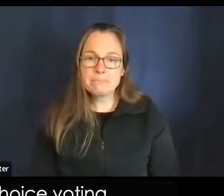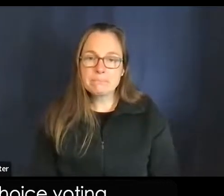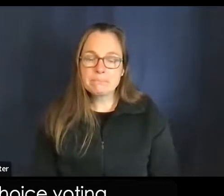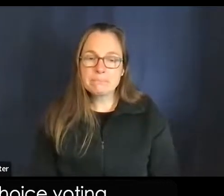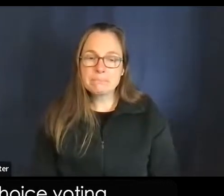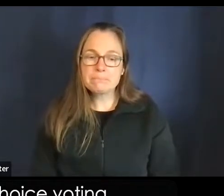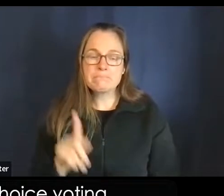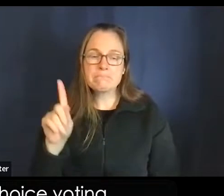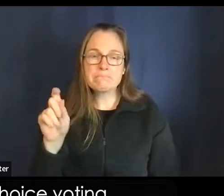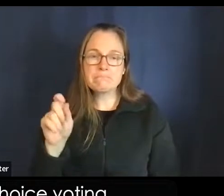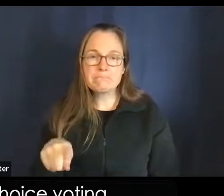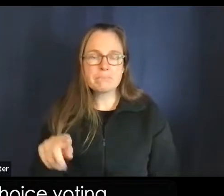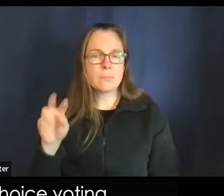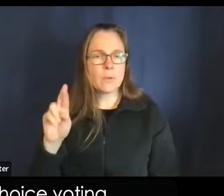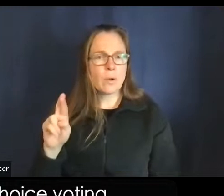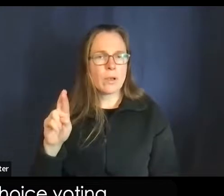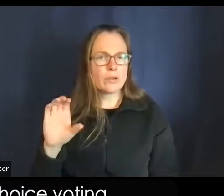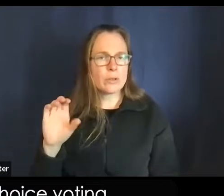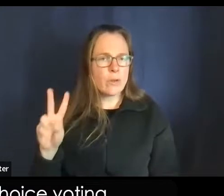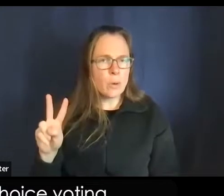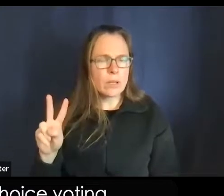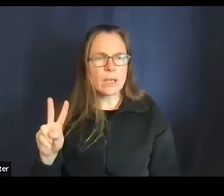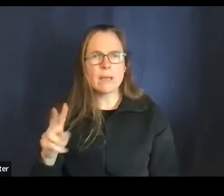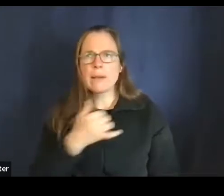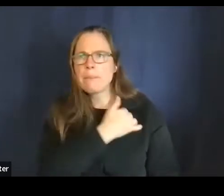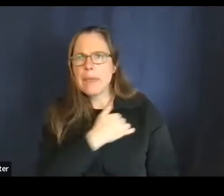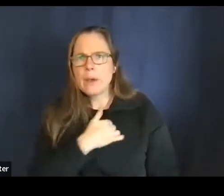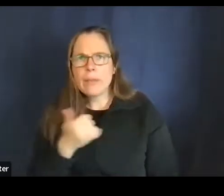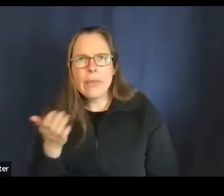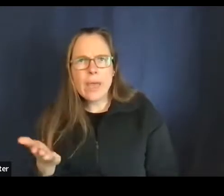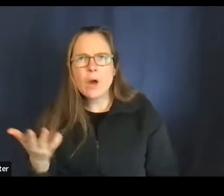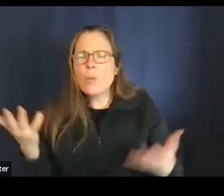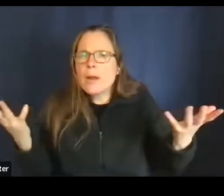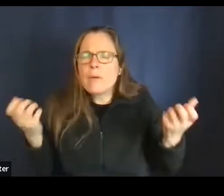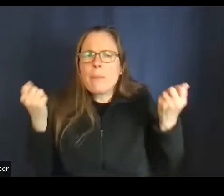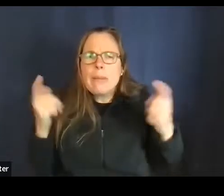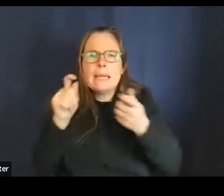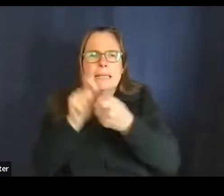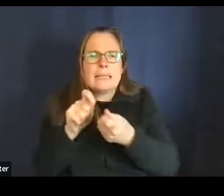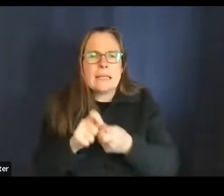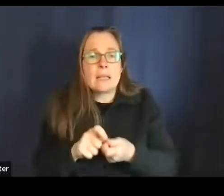details of the ranked choice voting or whether the mayor is going to be there for the meetings, there must be best practices out there.